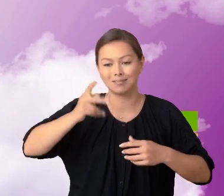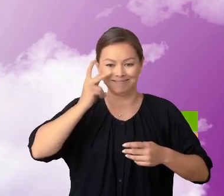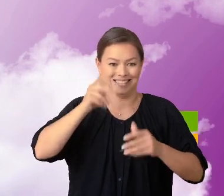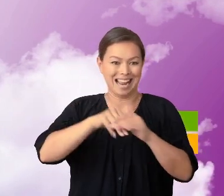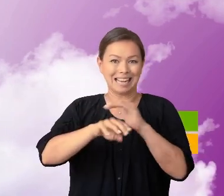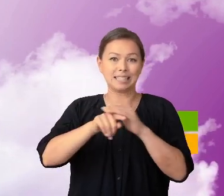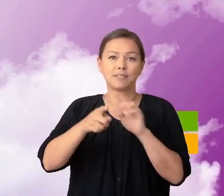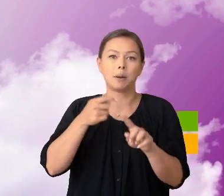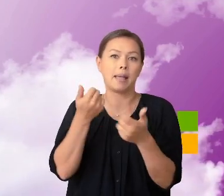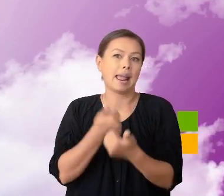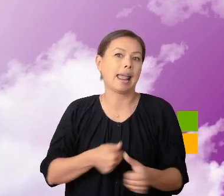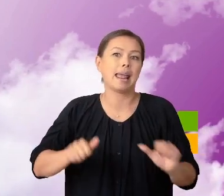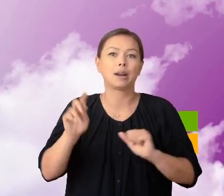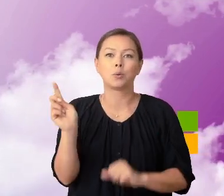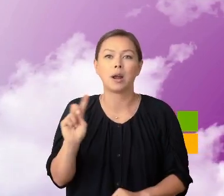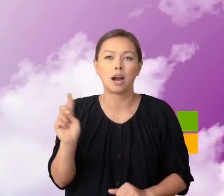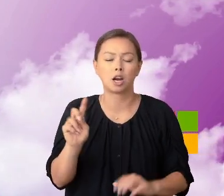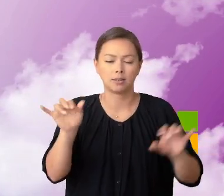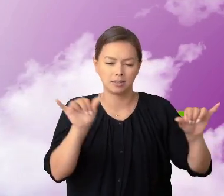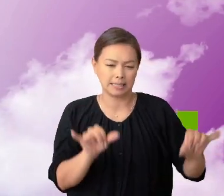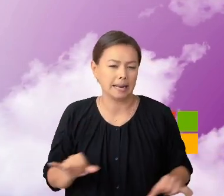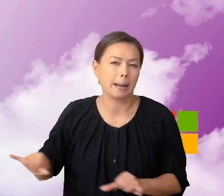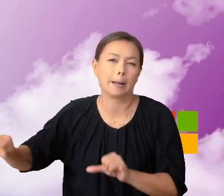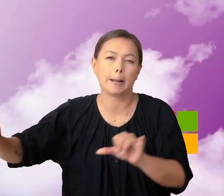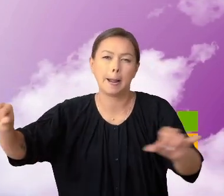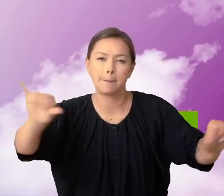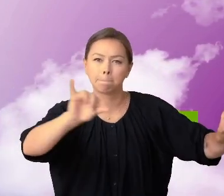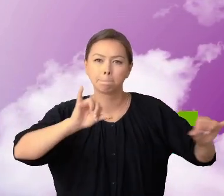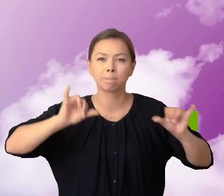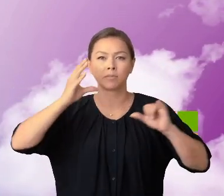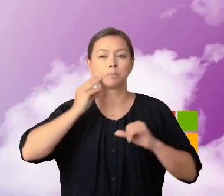from anywhere with consistent experiences across all devices